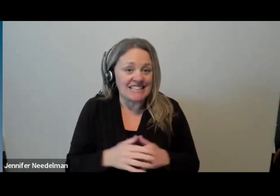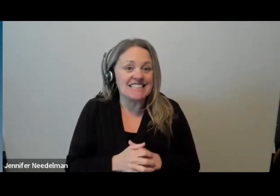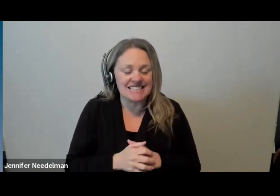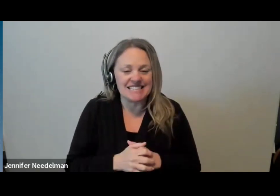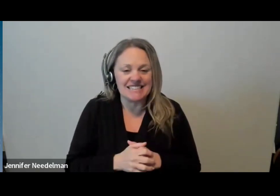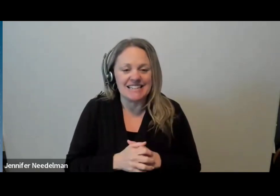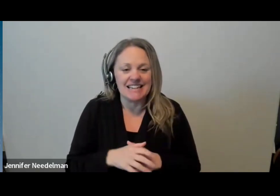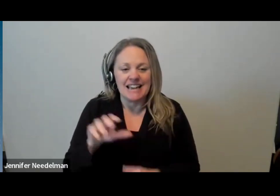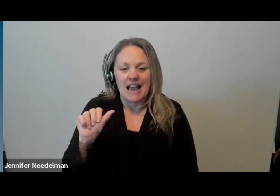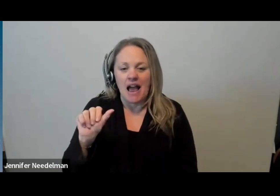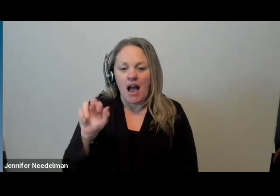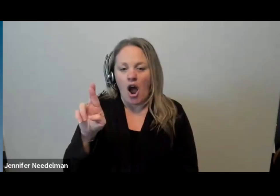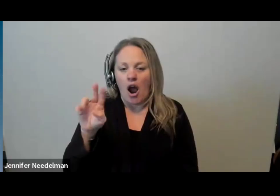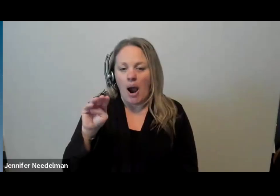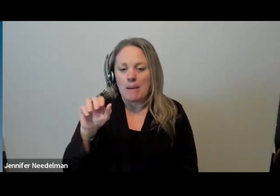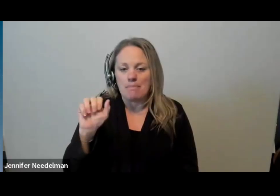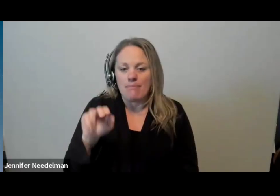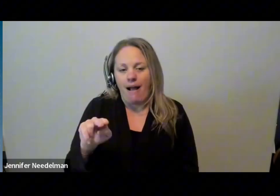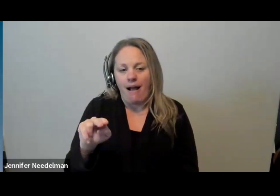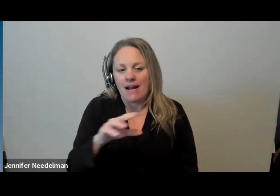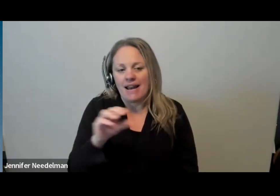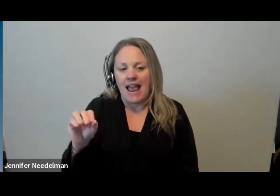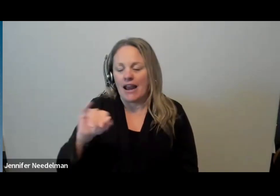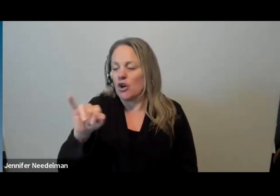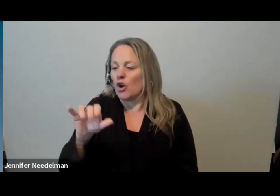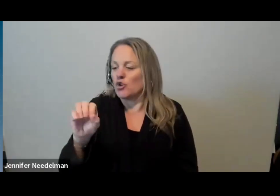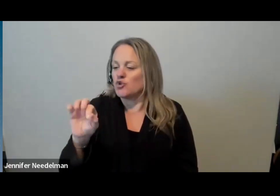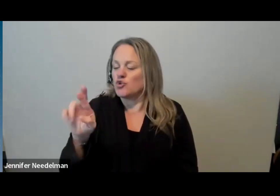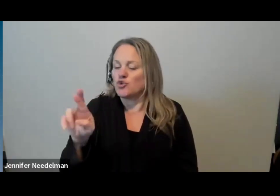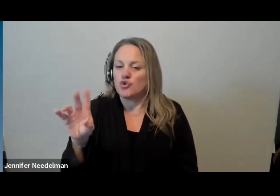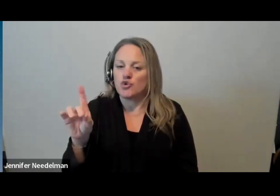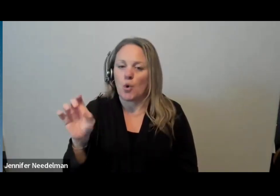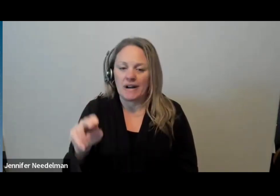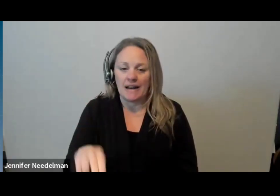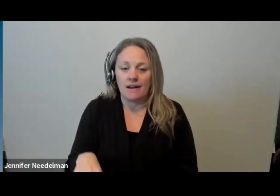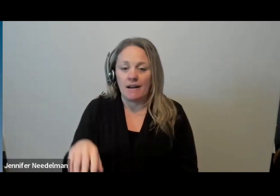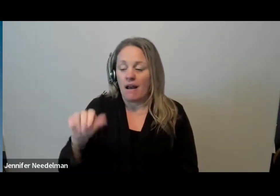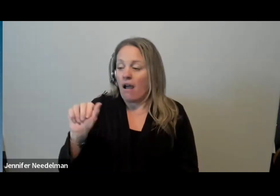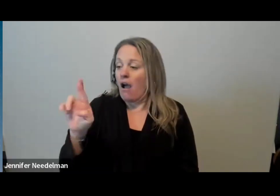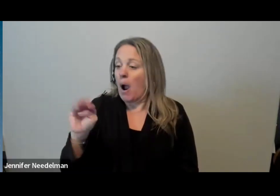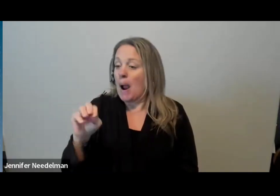Arman is an award winning designer, game developer and the CEO and co-founder of Good Trouble,